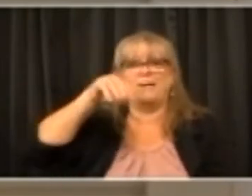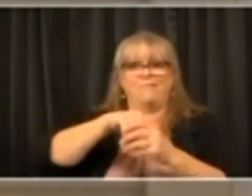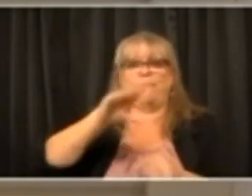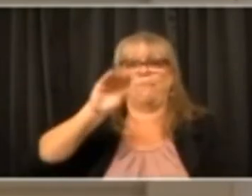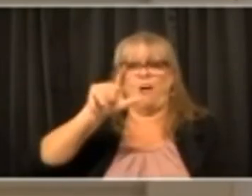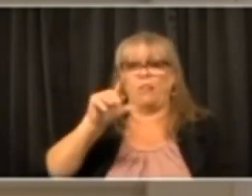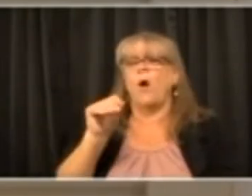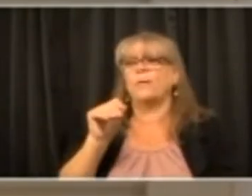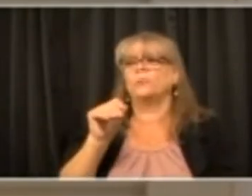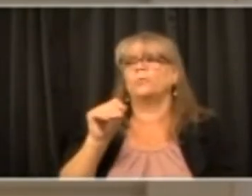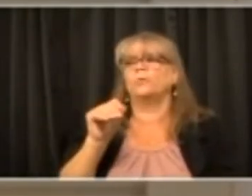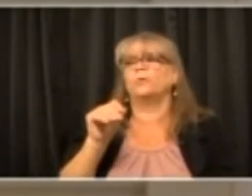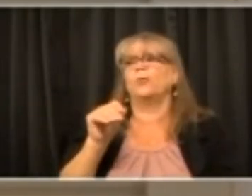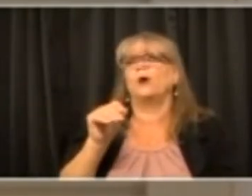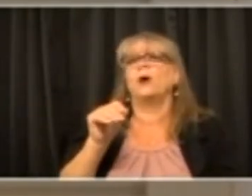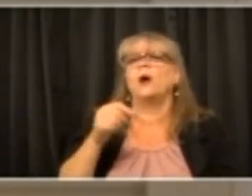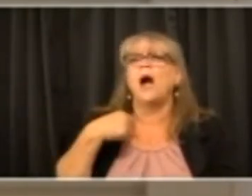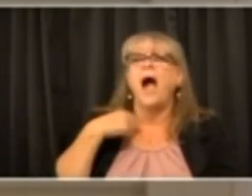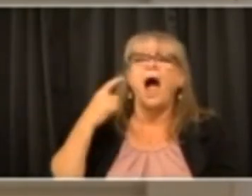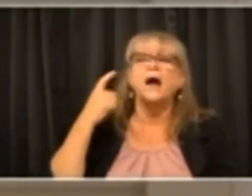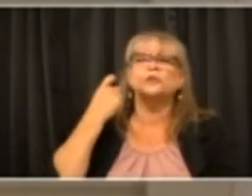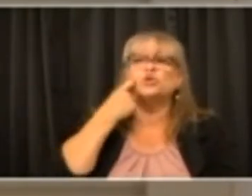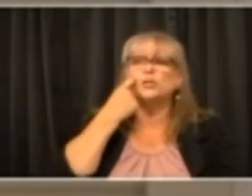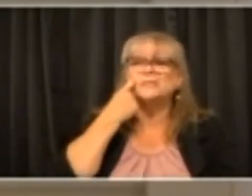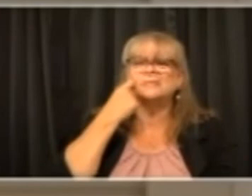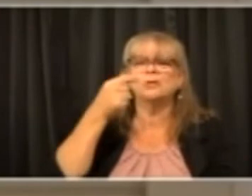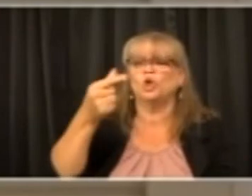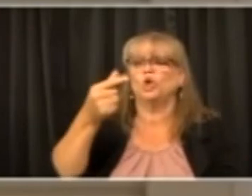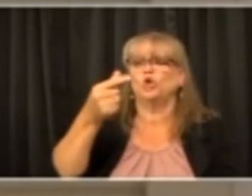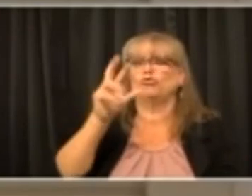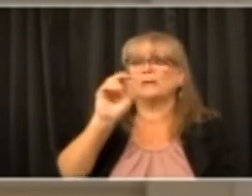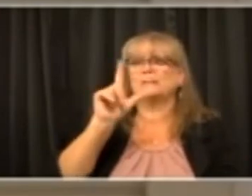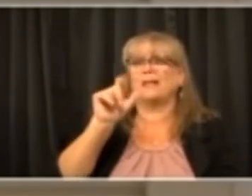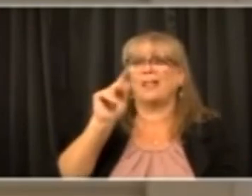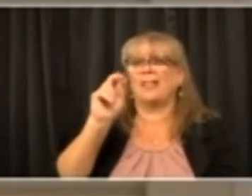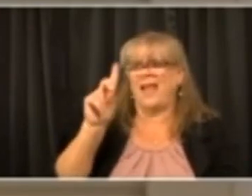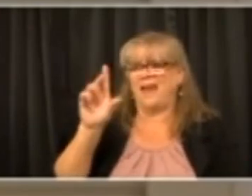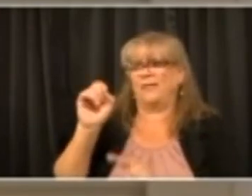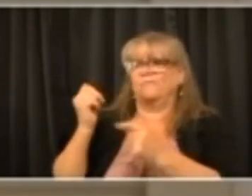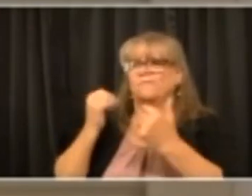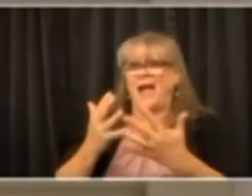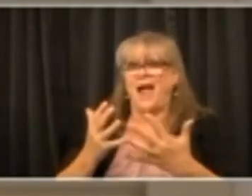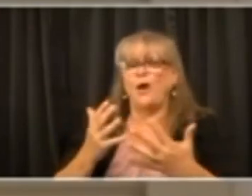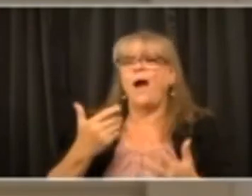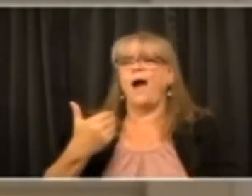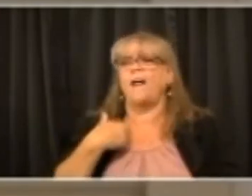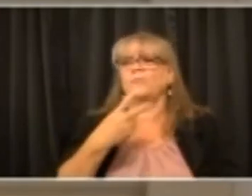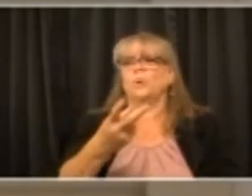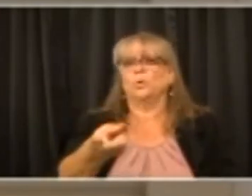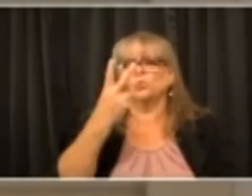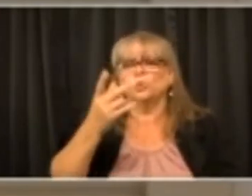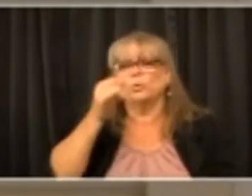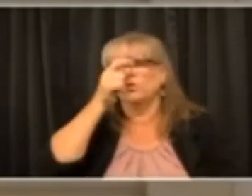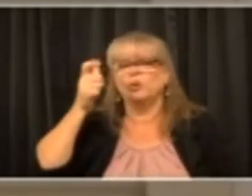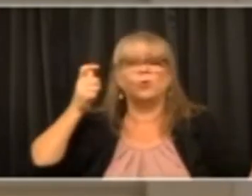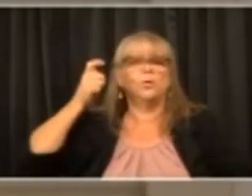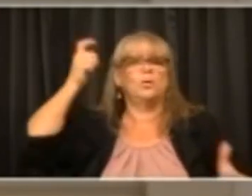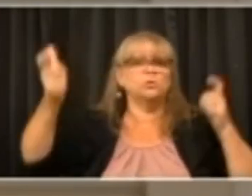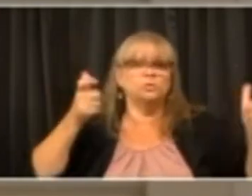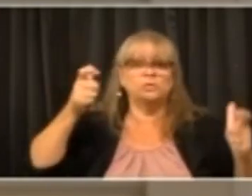were two lar very large air tankers four large air tankers two or four or two or three single